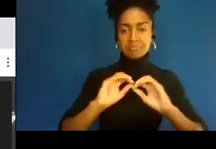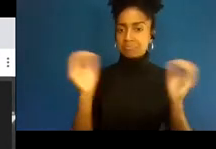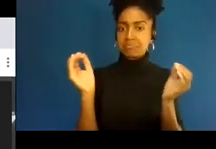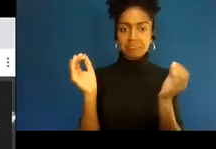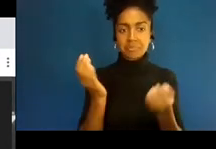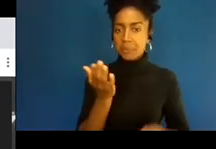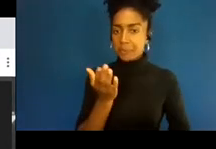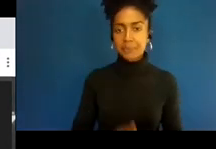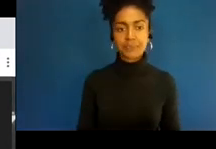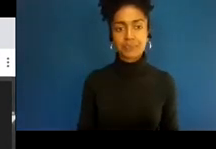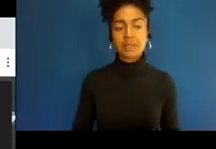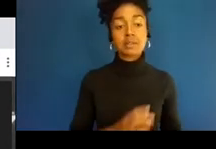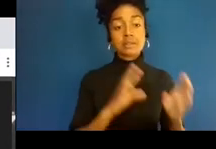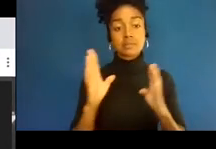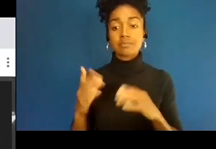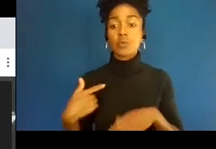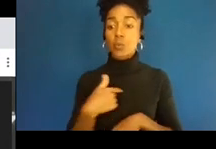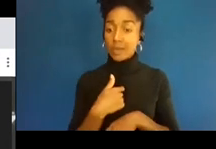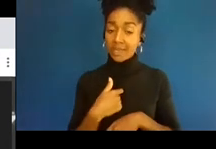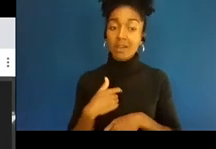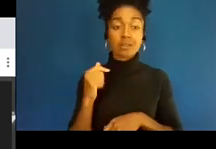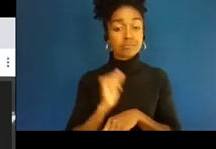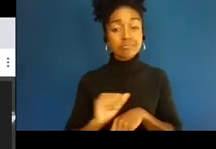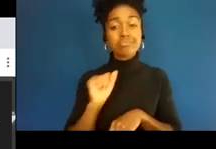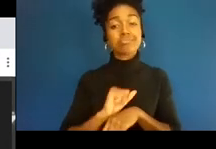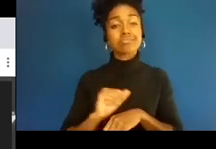We're making good strides, but we have a long way to go.